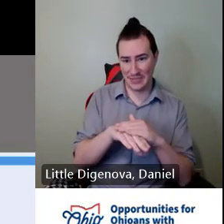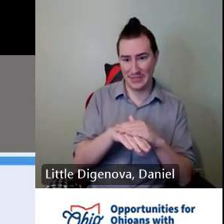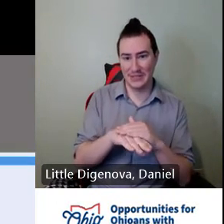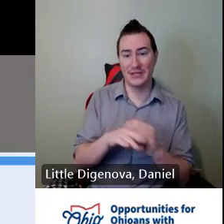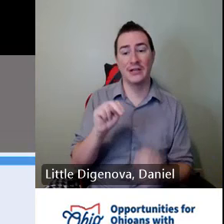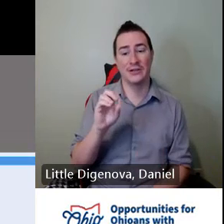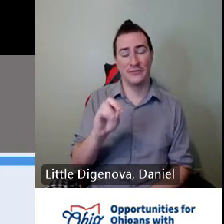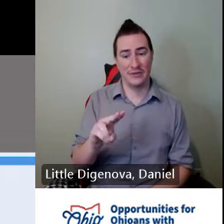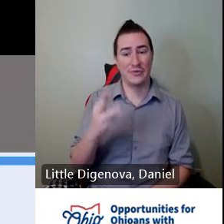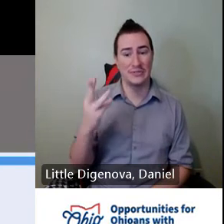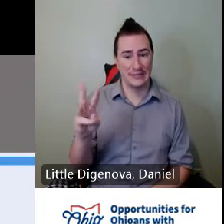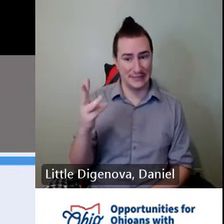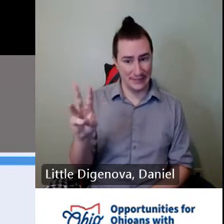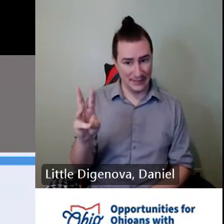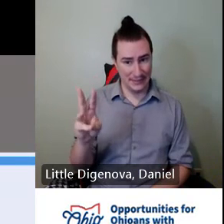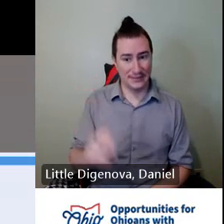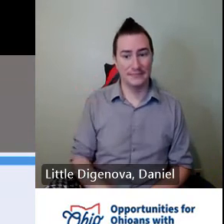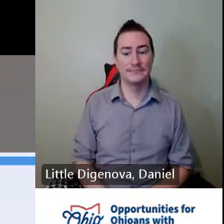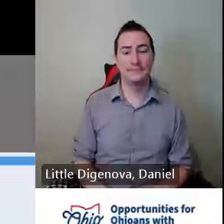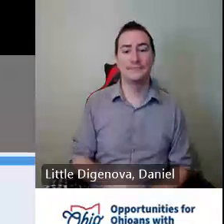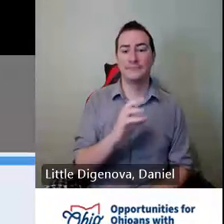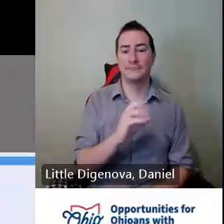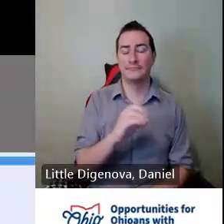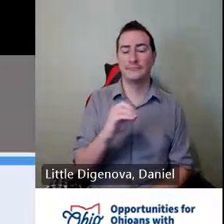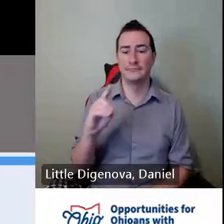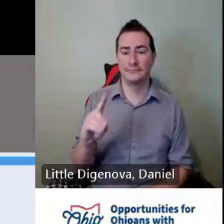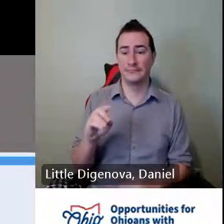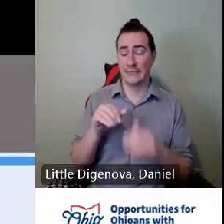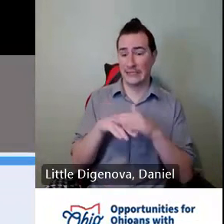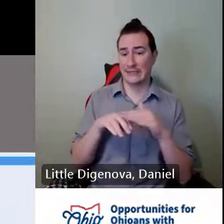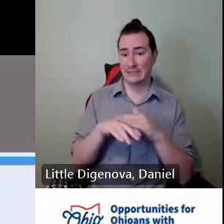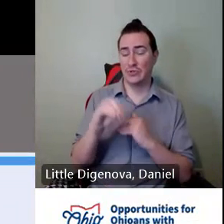OOD Accessible Ohio Manager, Julie Wood and Accessible Ohio